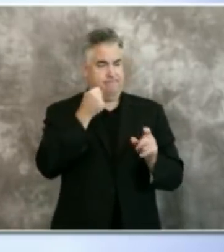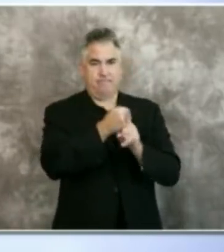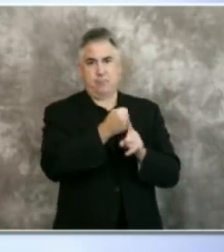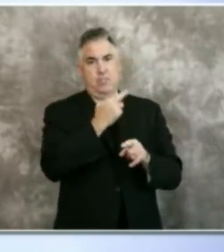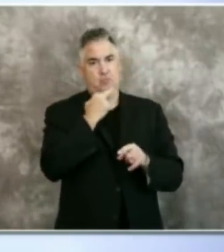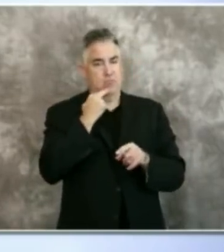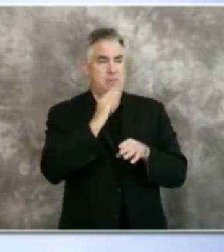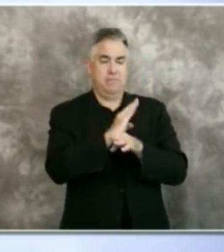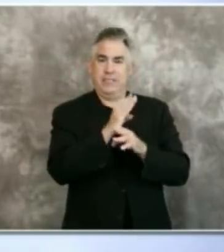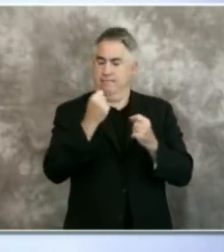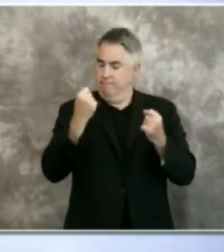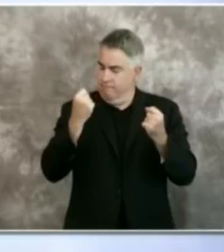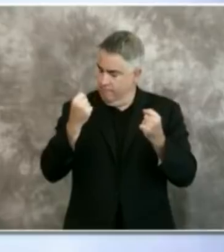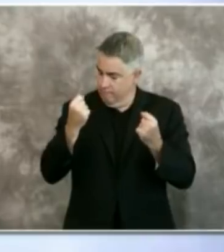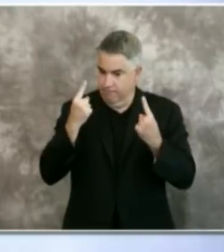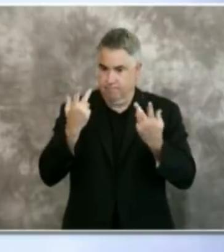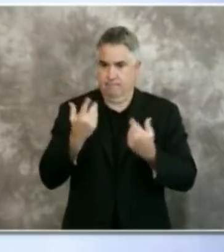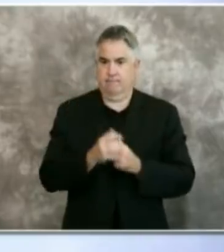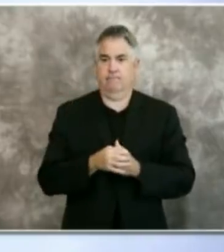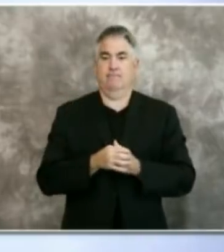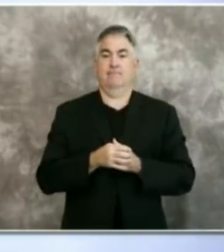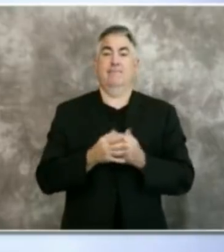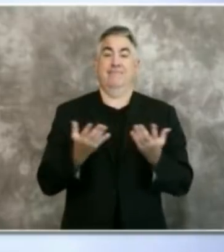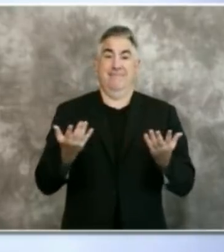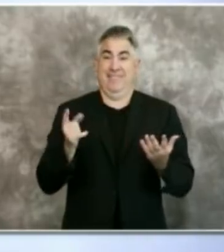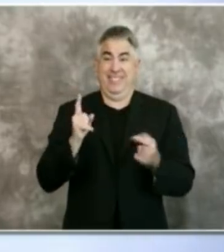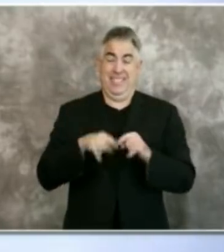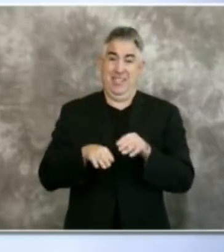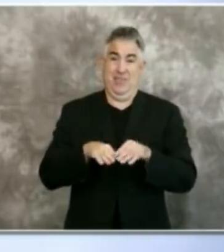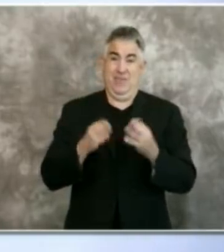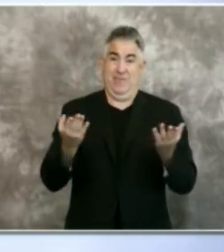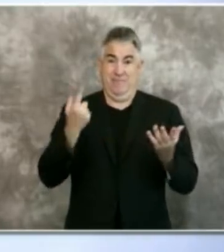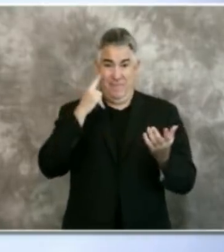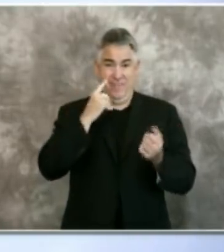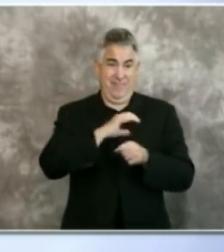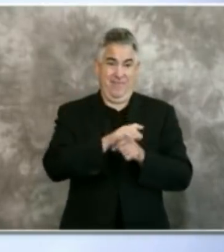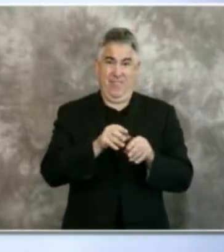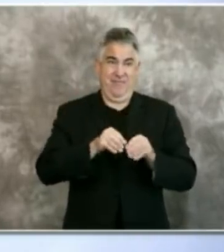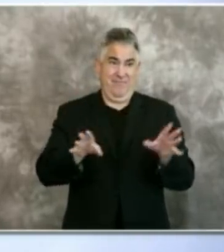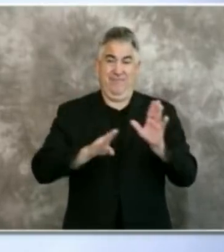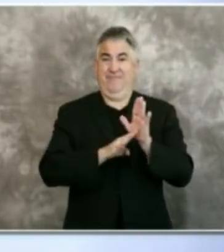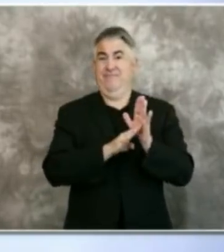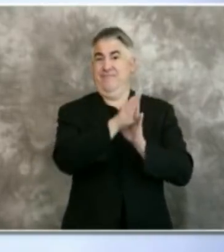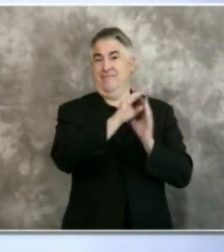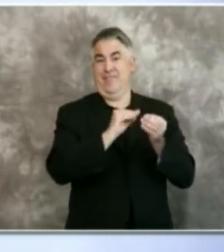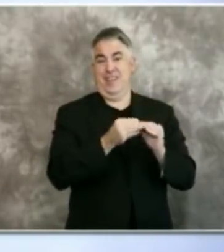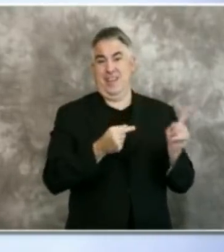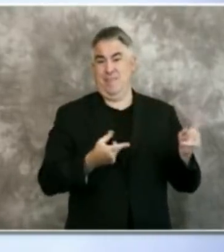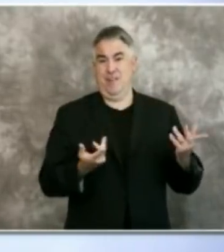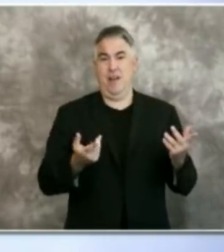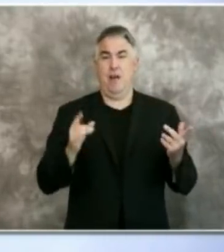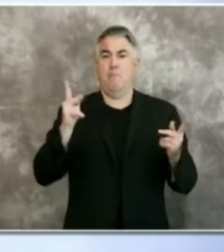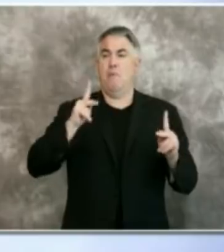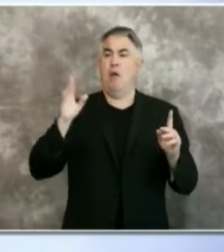HARDER AND MUST CLOSE. AND WE CERTAINLY UNDERSTAND THAT SAY THE IMPACT THIS WILL HAVE ON RESTAURANTS AND BUSINESSES ARE MANY OF WHOM JUST REOPENED A